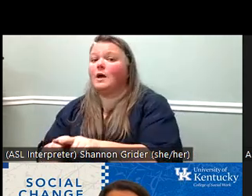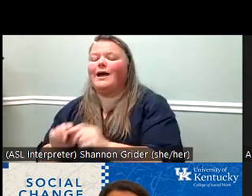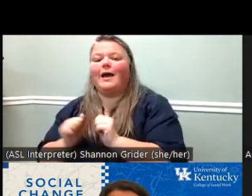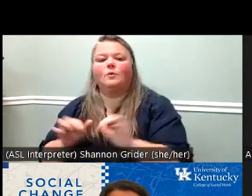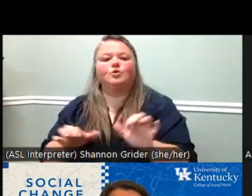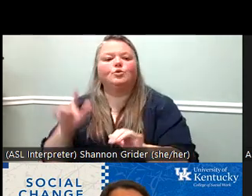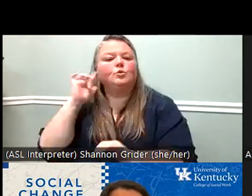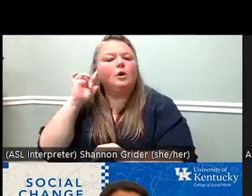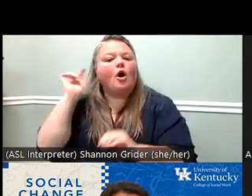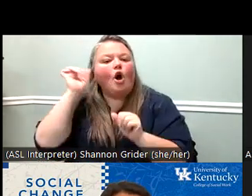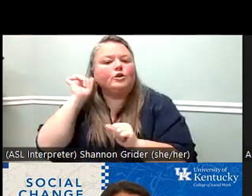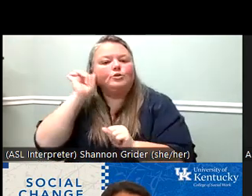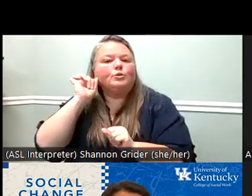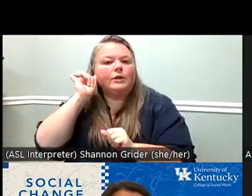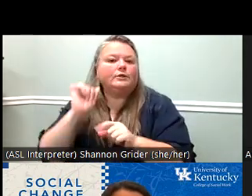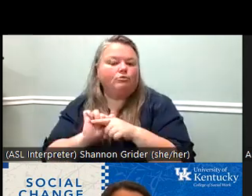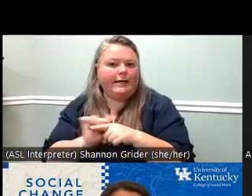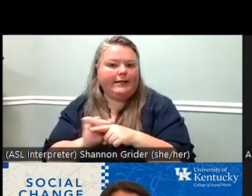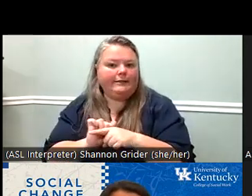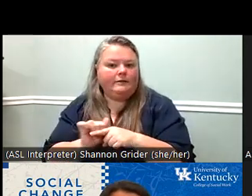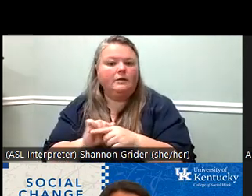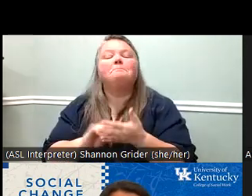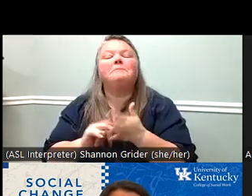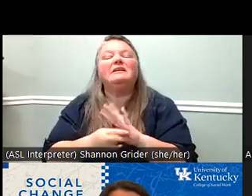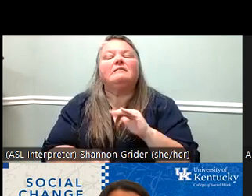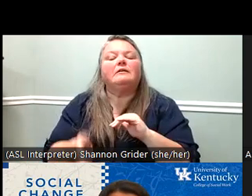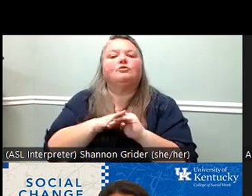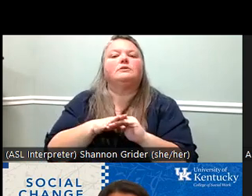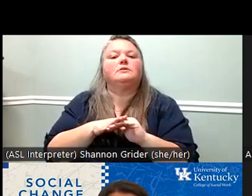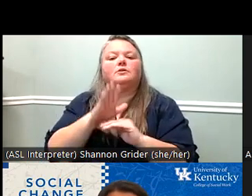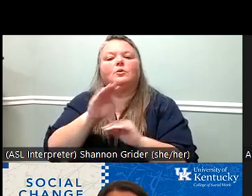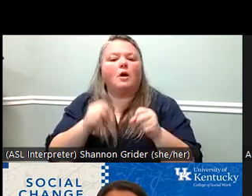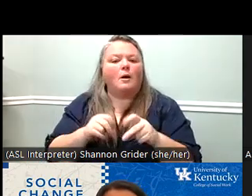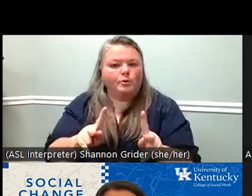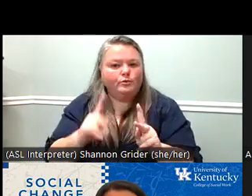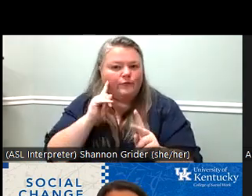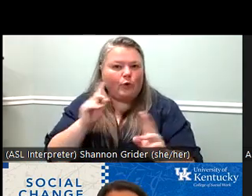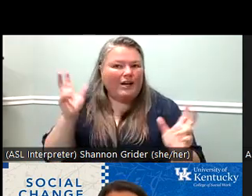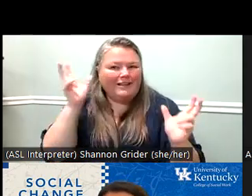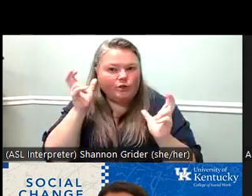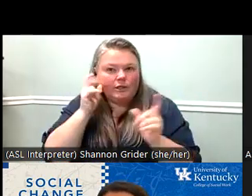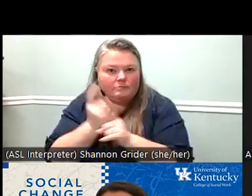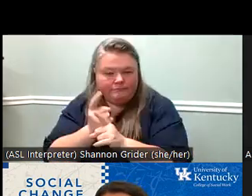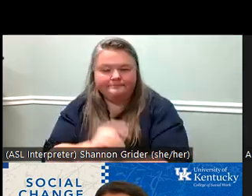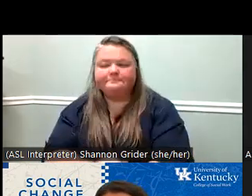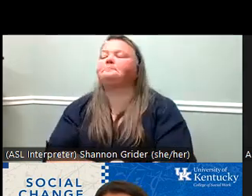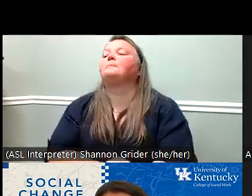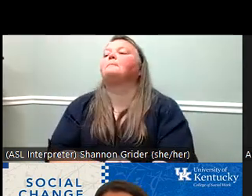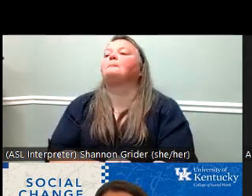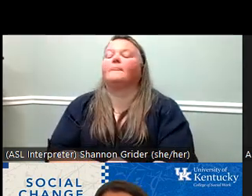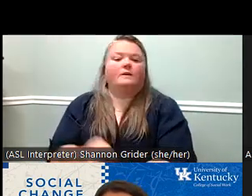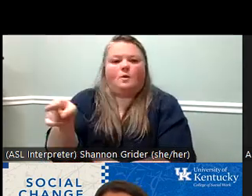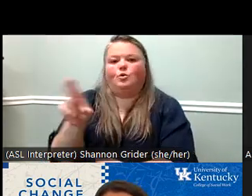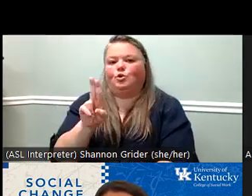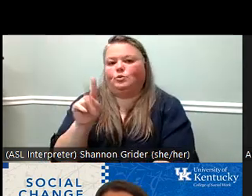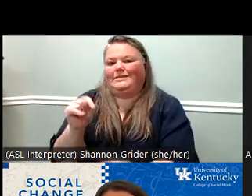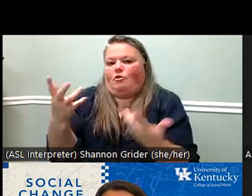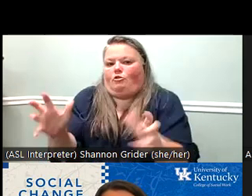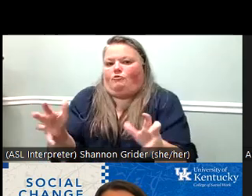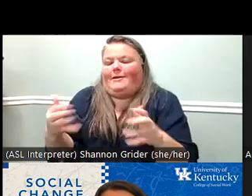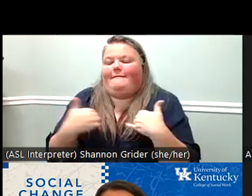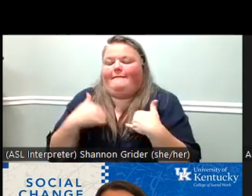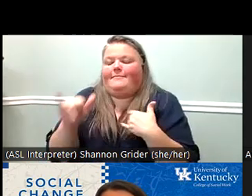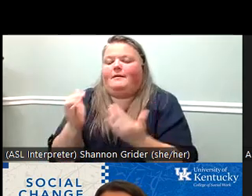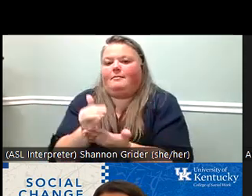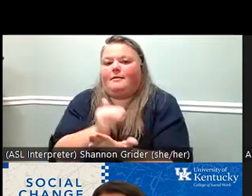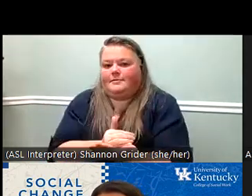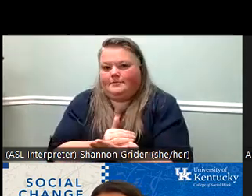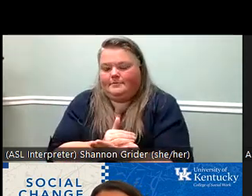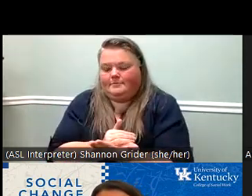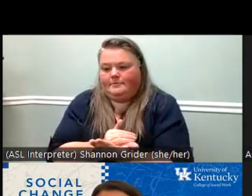INFORMATION ABOUT USING HEARING AIDS OR APPS FOR YOUR PHONE OR OTHER ASSISTIVE TECHNOLOGY. THEY ALSO PROVIDE WAYS TO INCREASE YOUR OWN SELF-ADVOCACY AND HOW TO IMPROVE